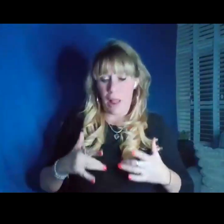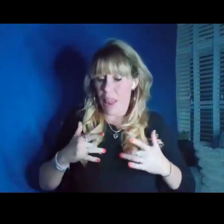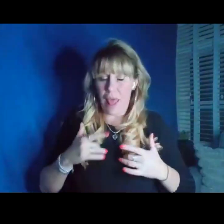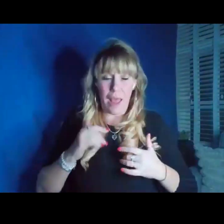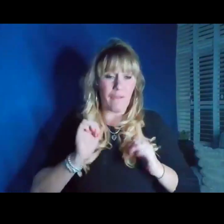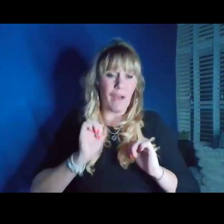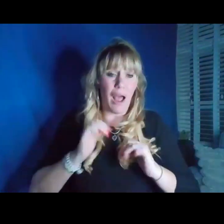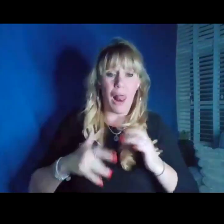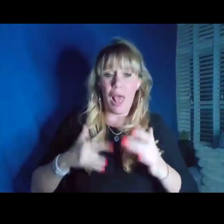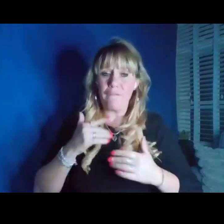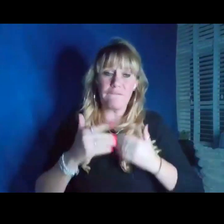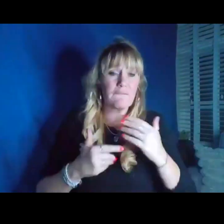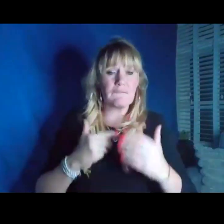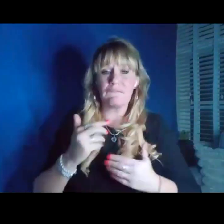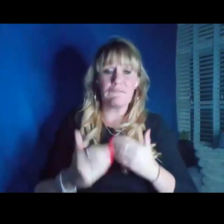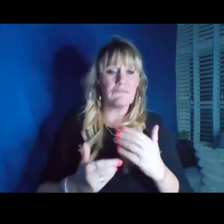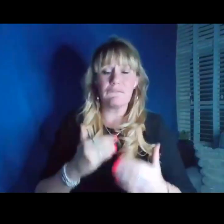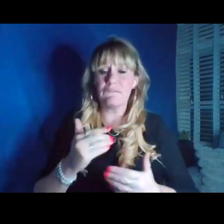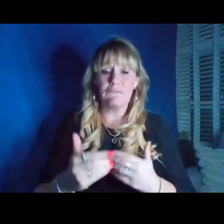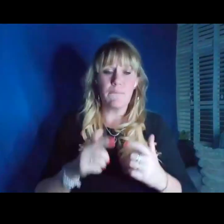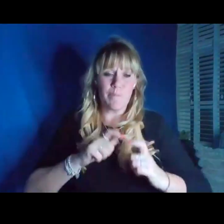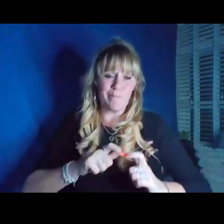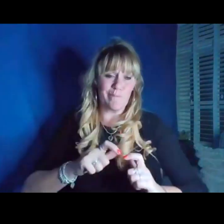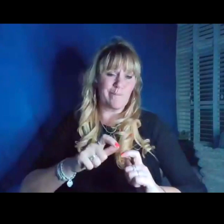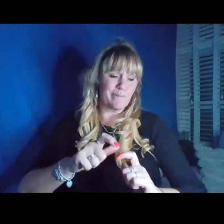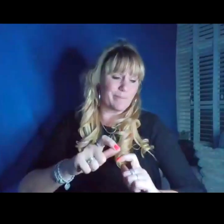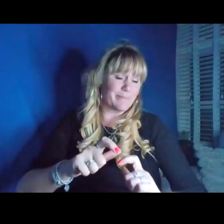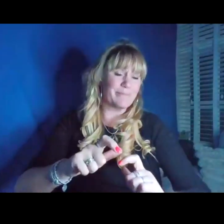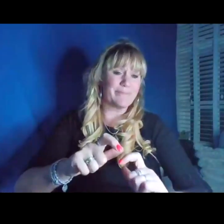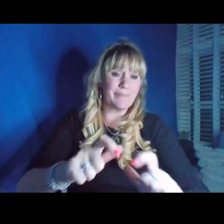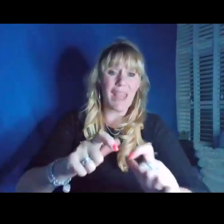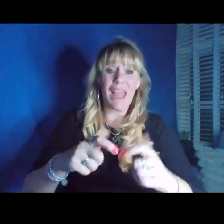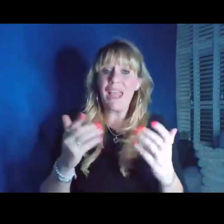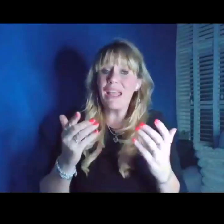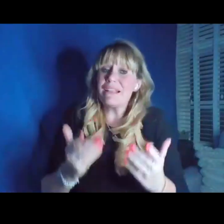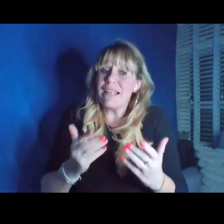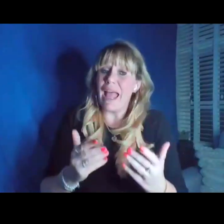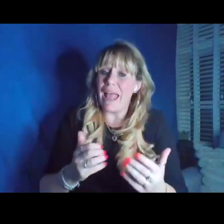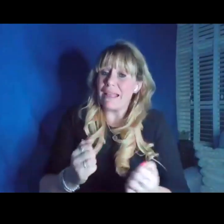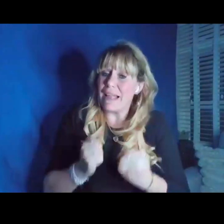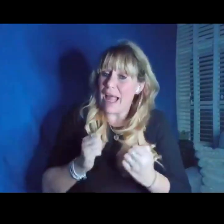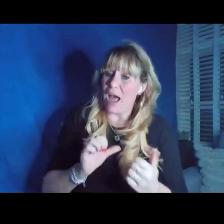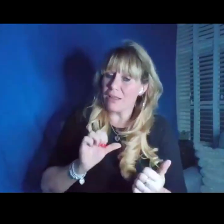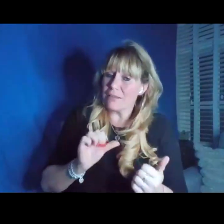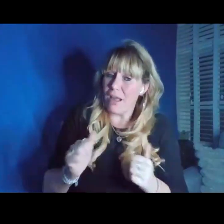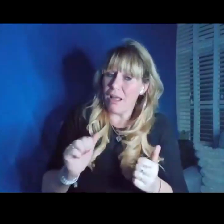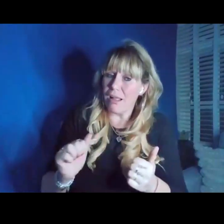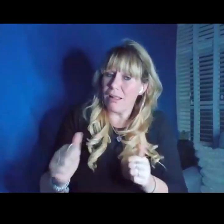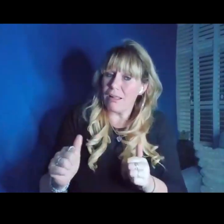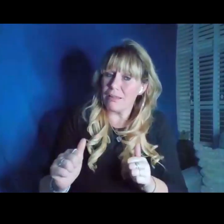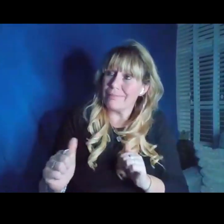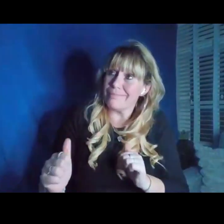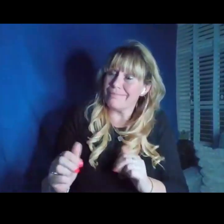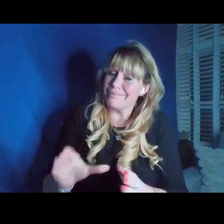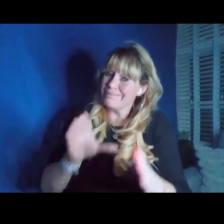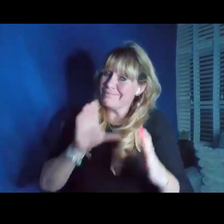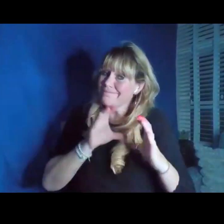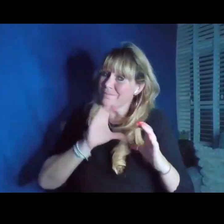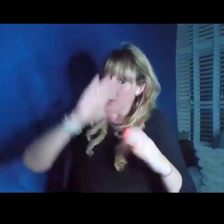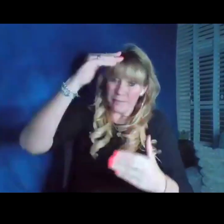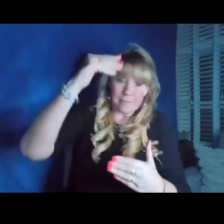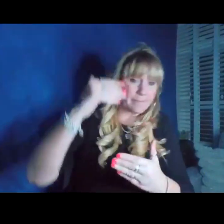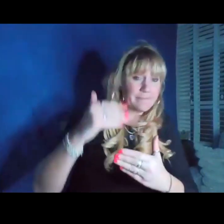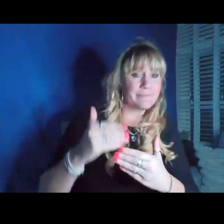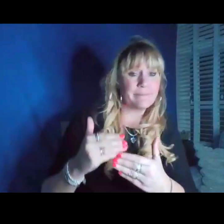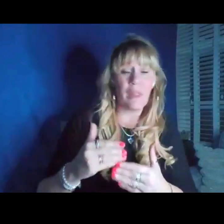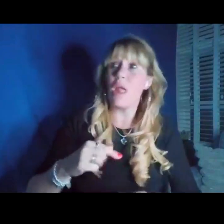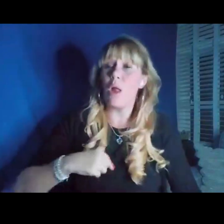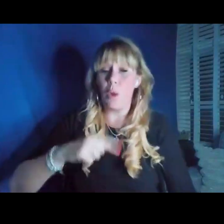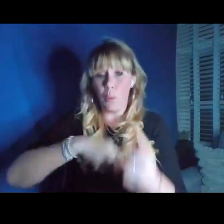today it's our turn to draw the line